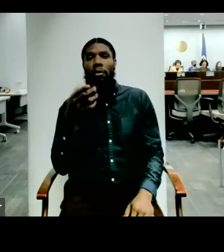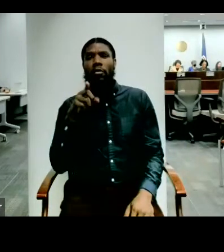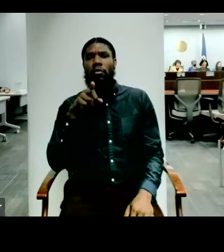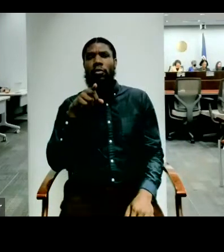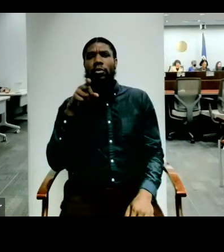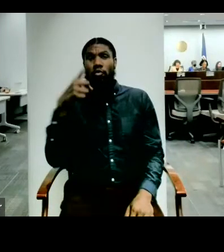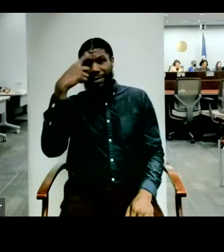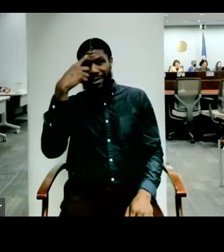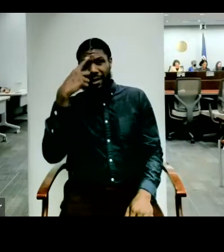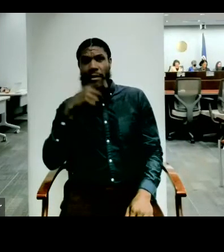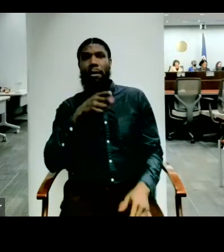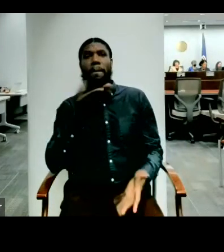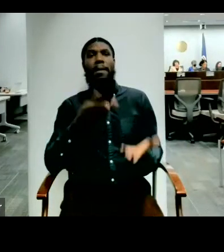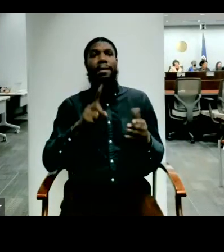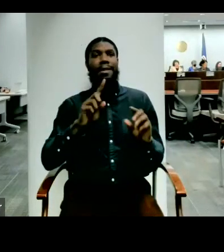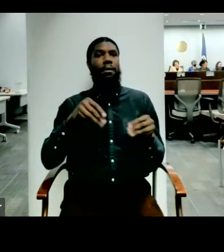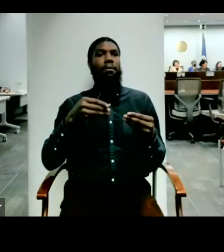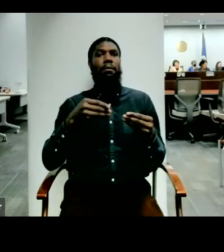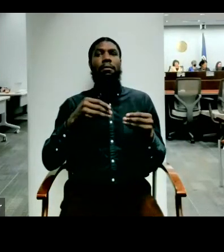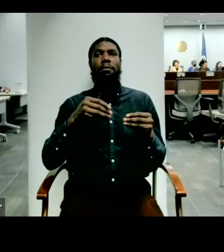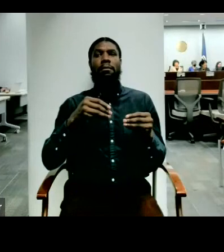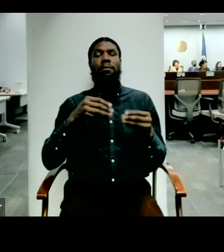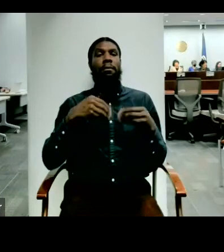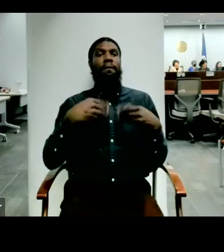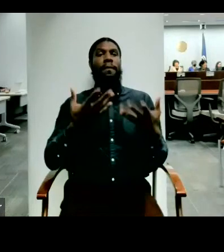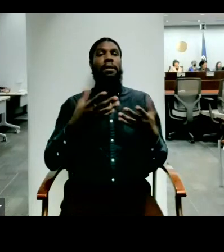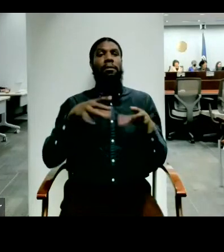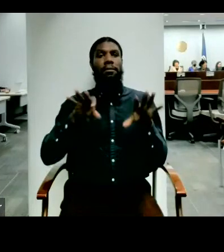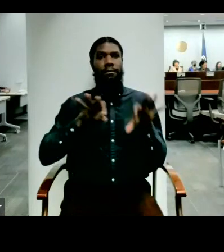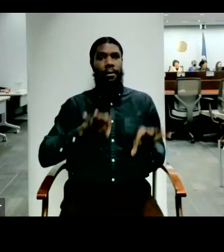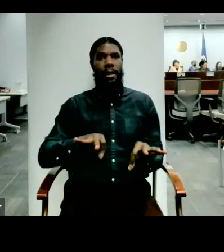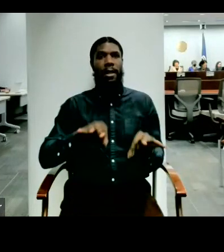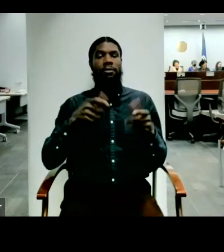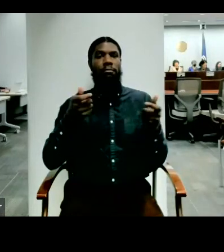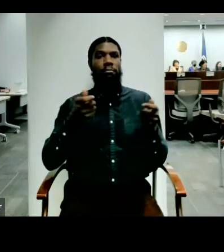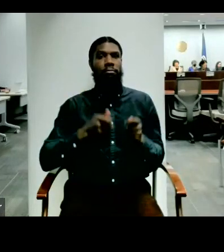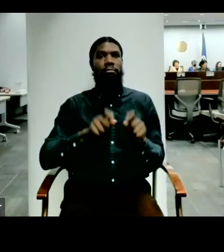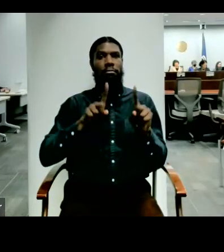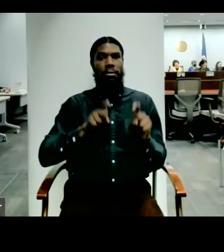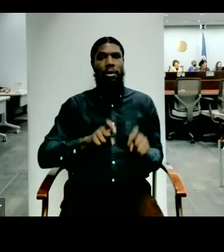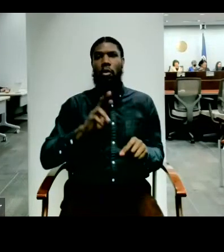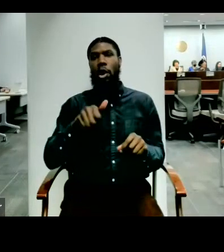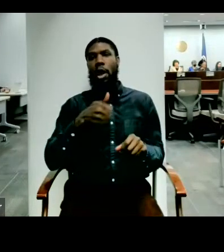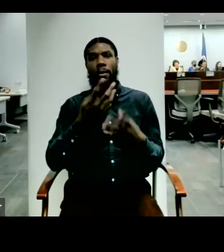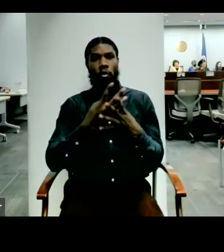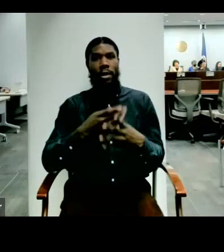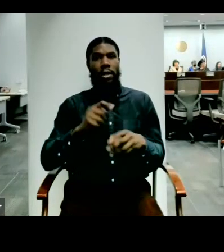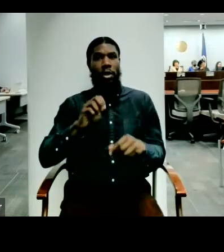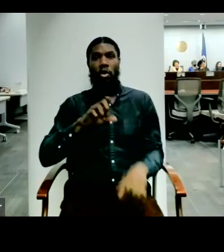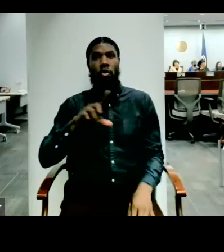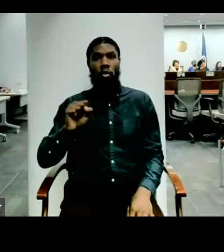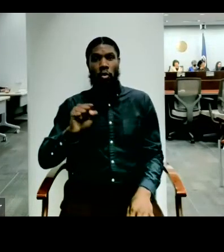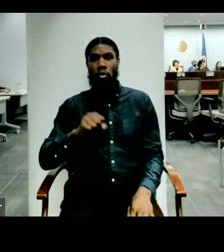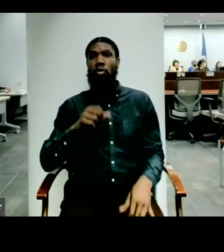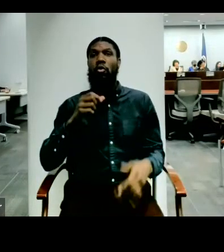a selection test or other data screening tool um procuring employees opportunities um for work?